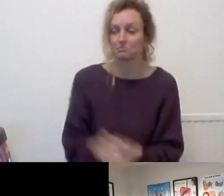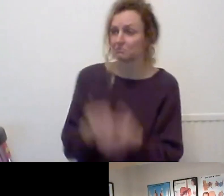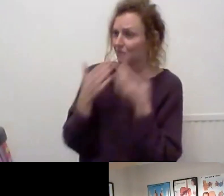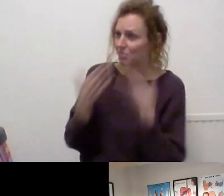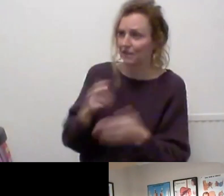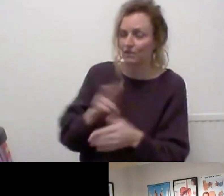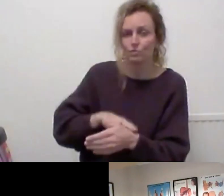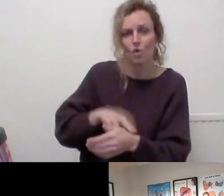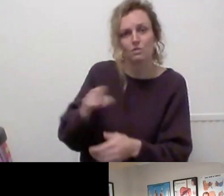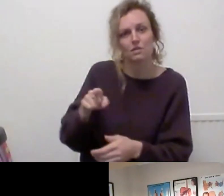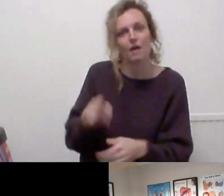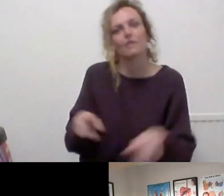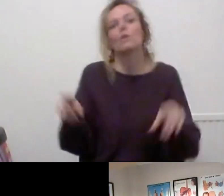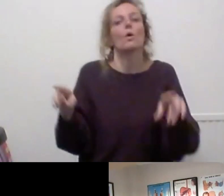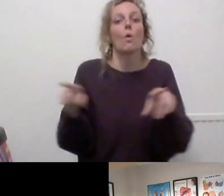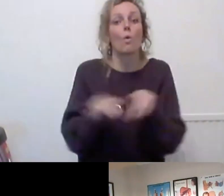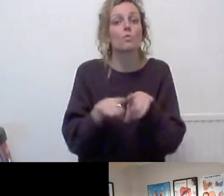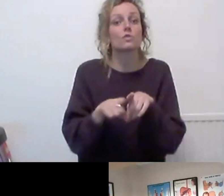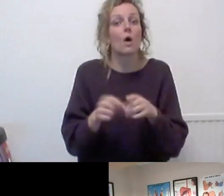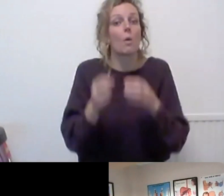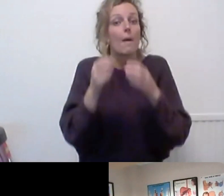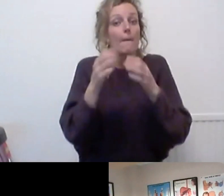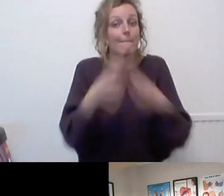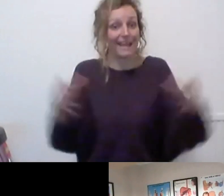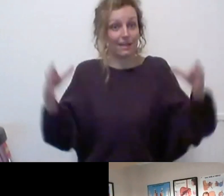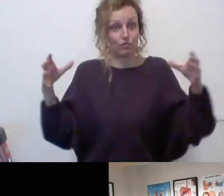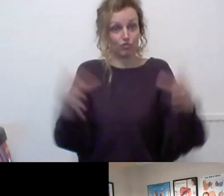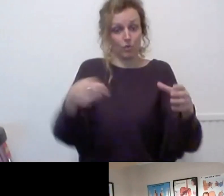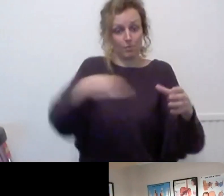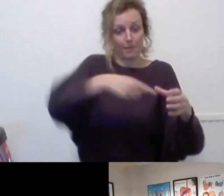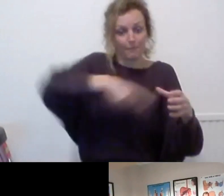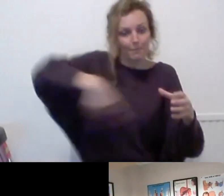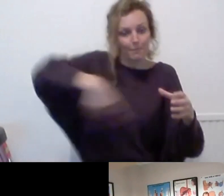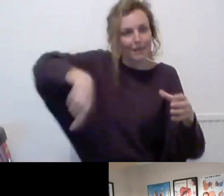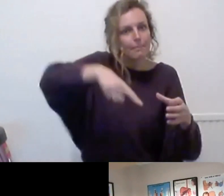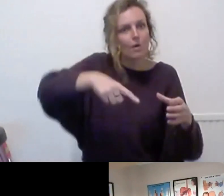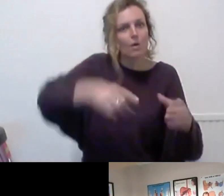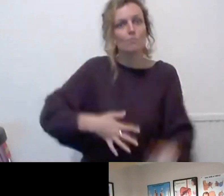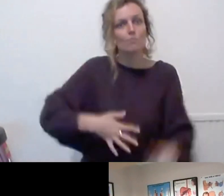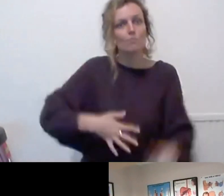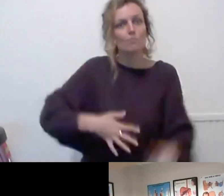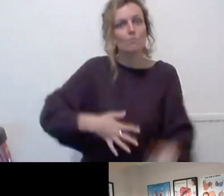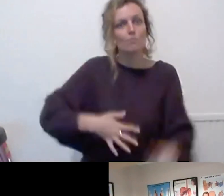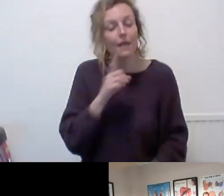Dr. Lazarus mentioned then, of course, is pregnant ladies or people wanting to become pregnant.